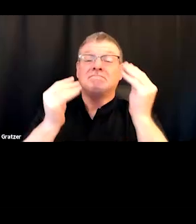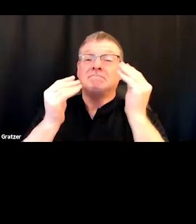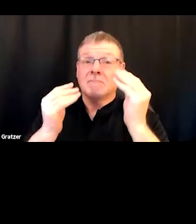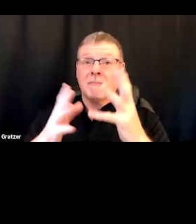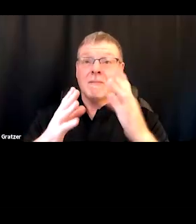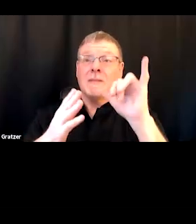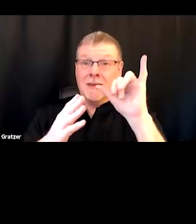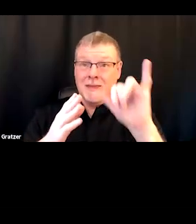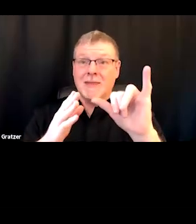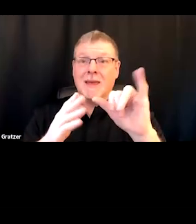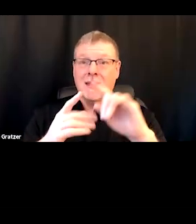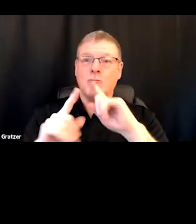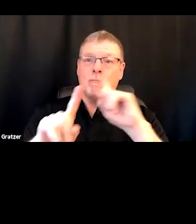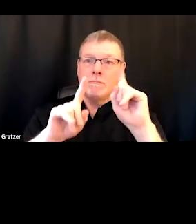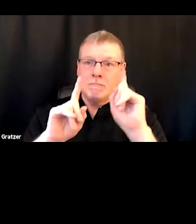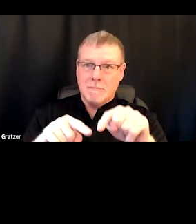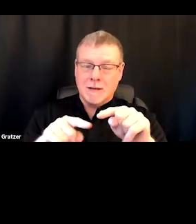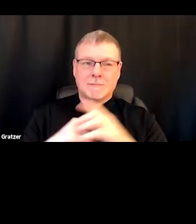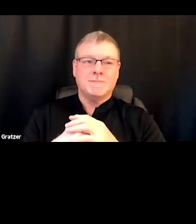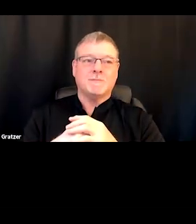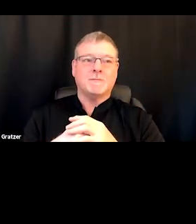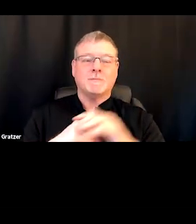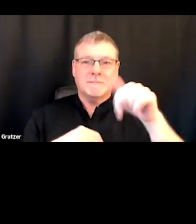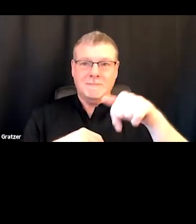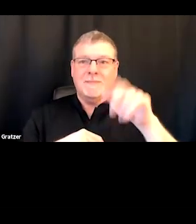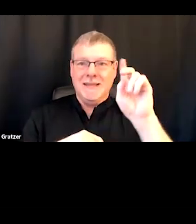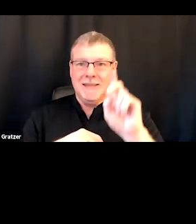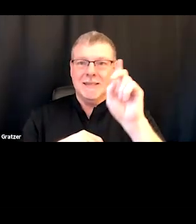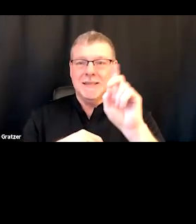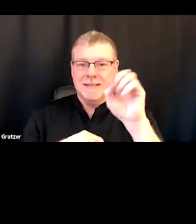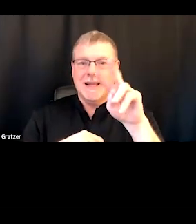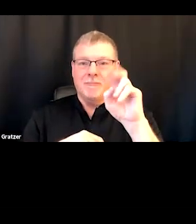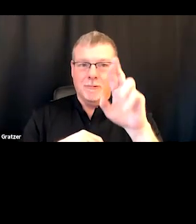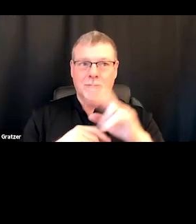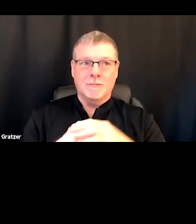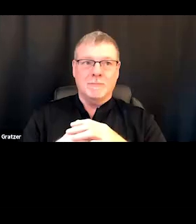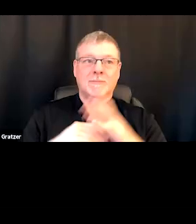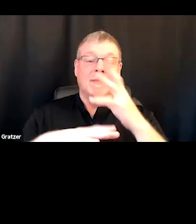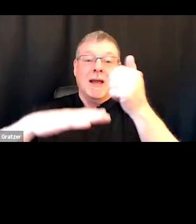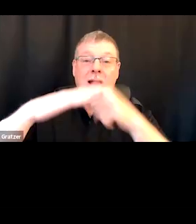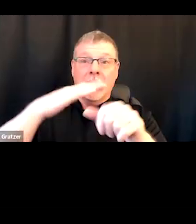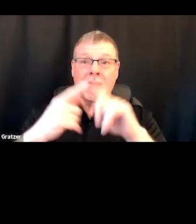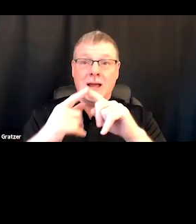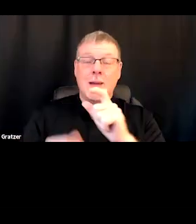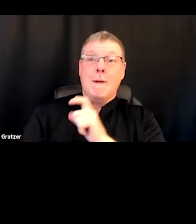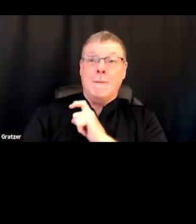that is our co-responder unit here in Denver and it is housed under the Denver Police Department